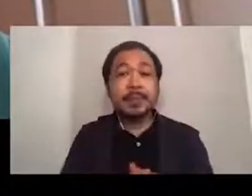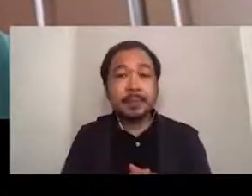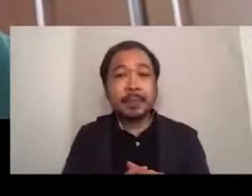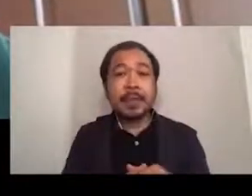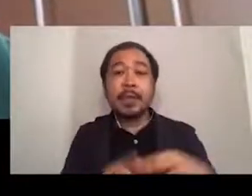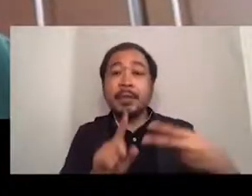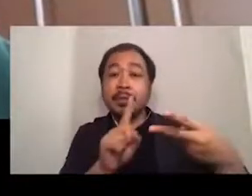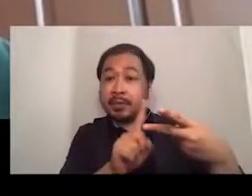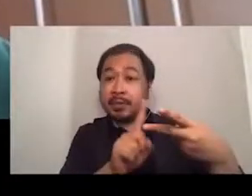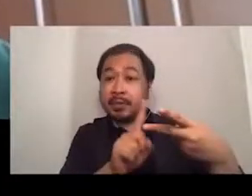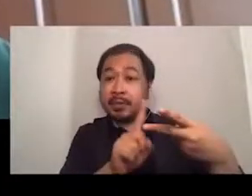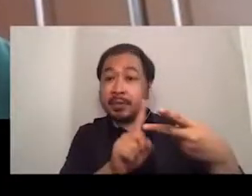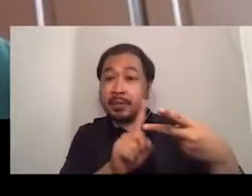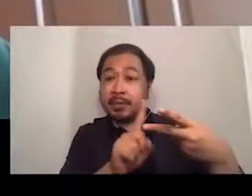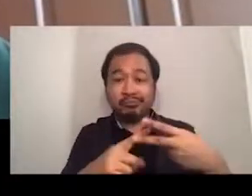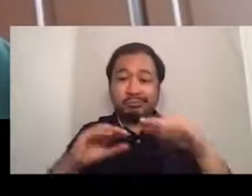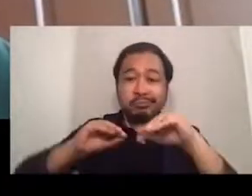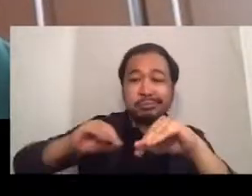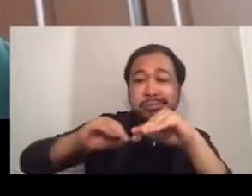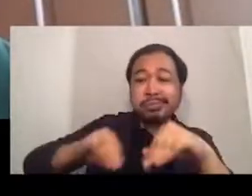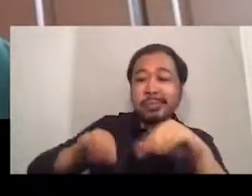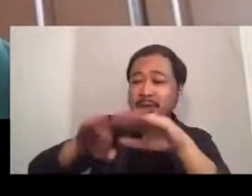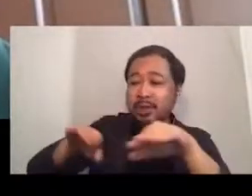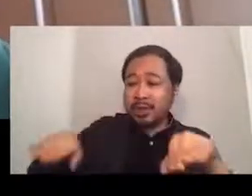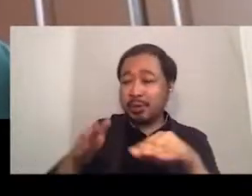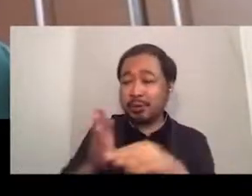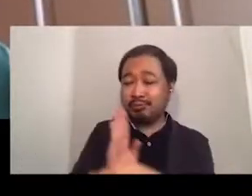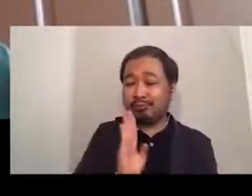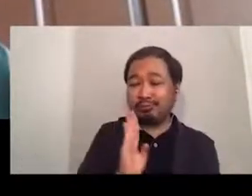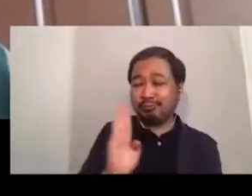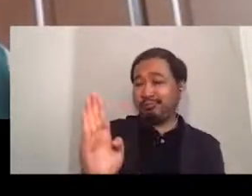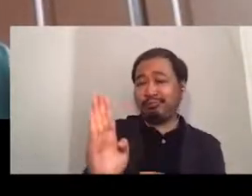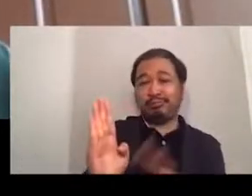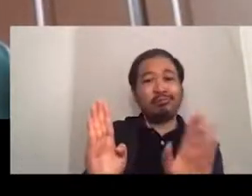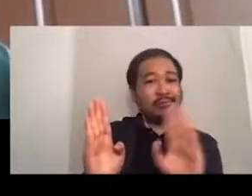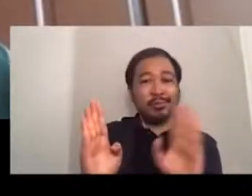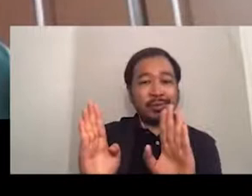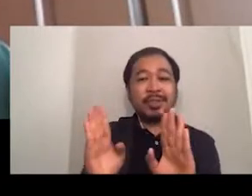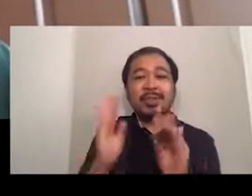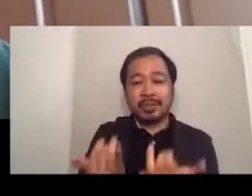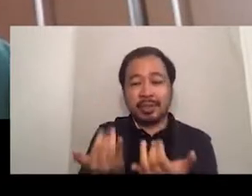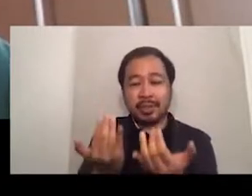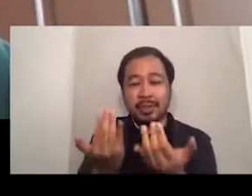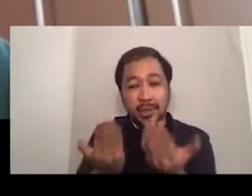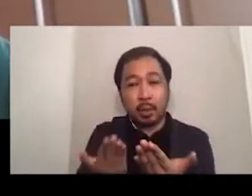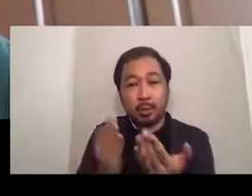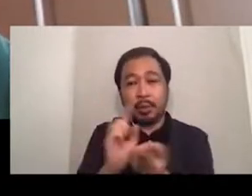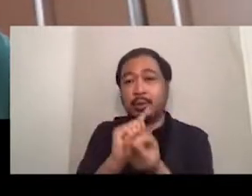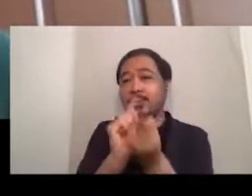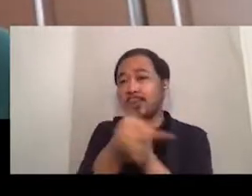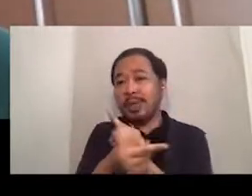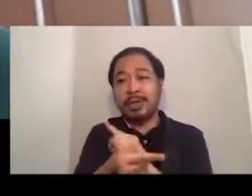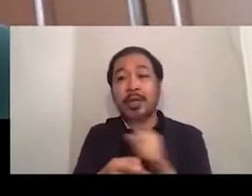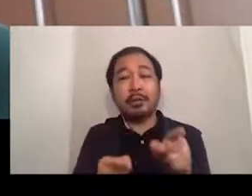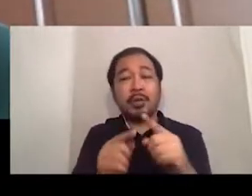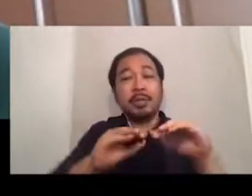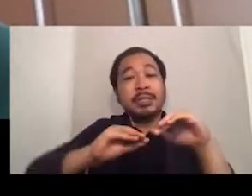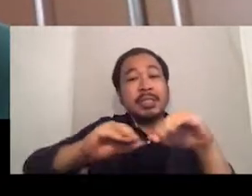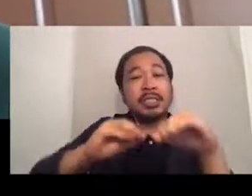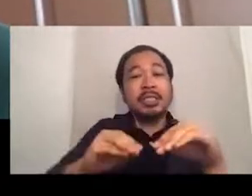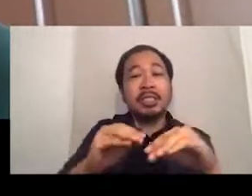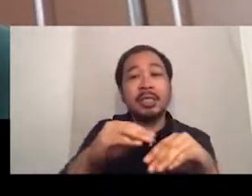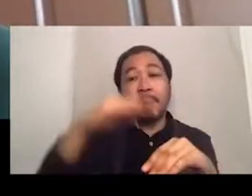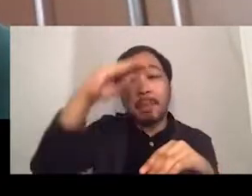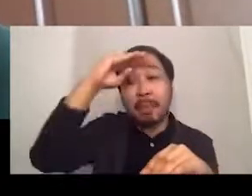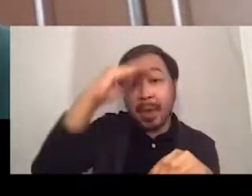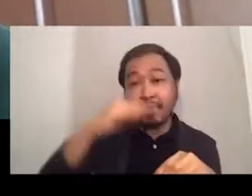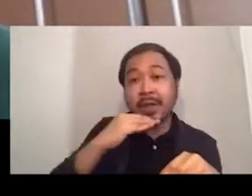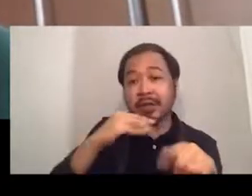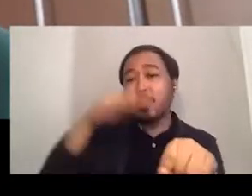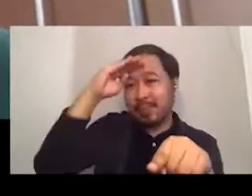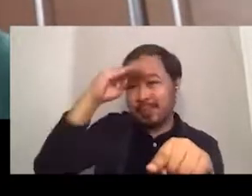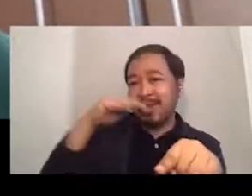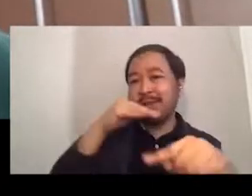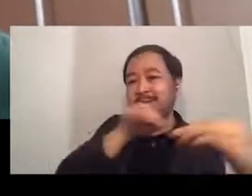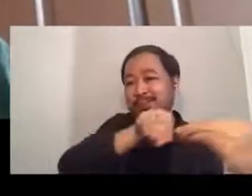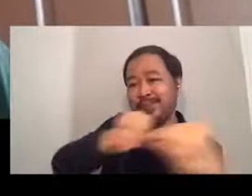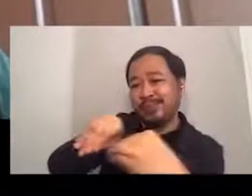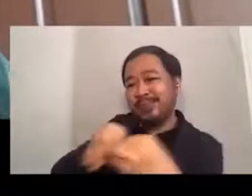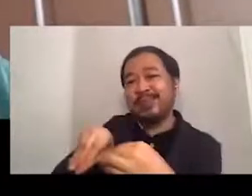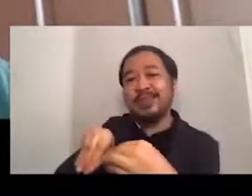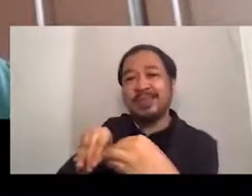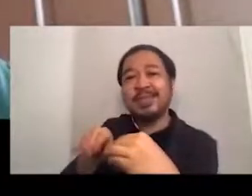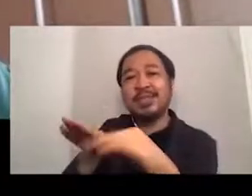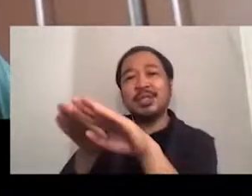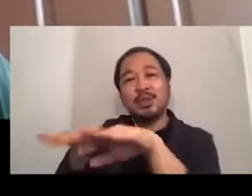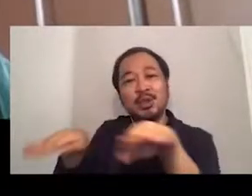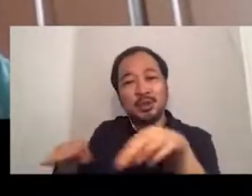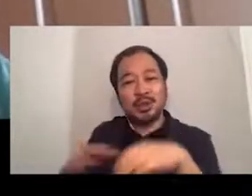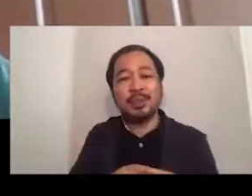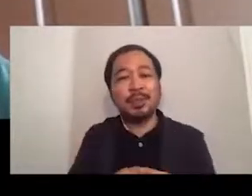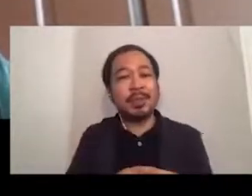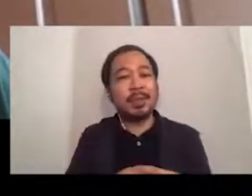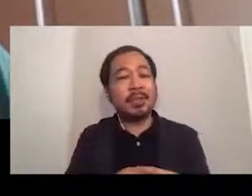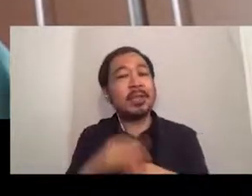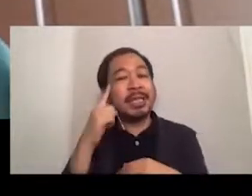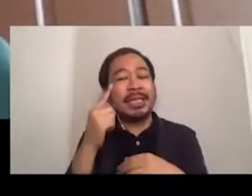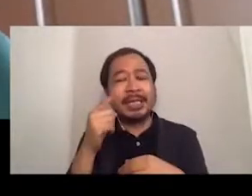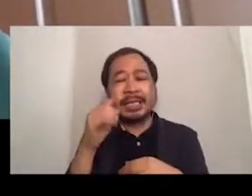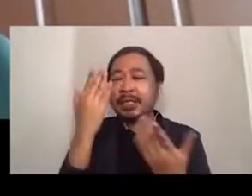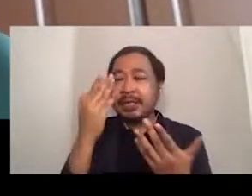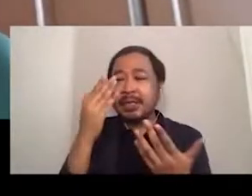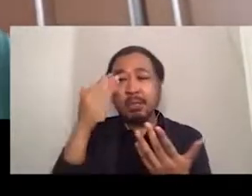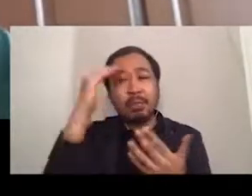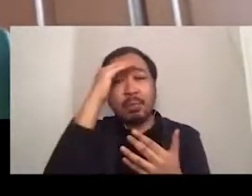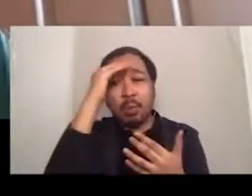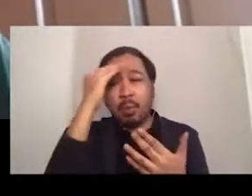Thirdly, we must consider using various telecommunication methods because not every family with disabilities have access to the internet, computers and smartphones.